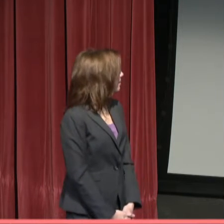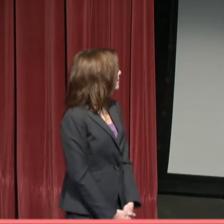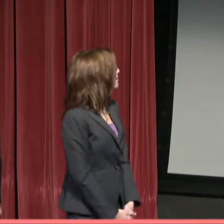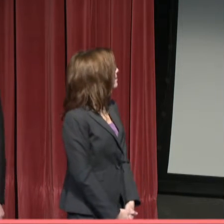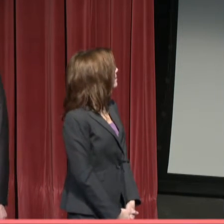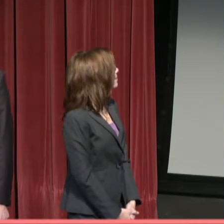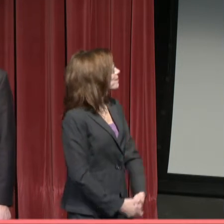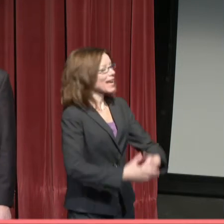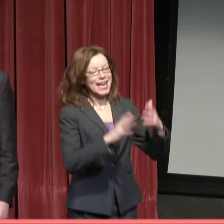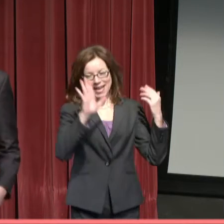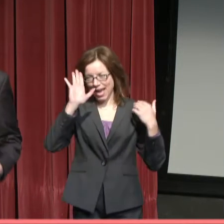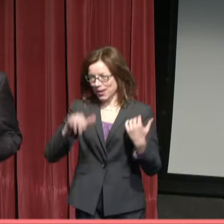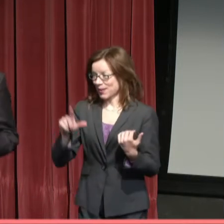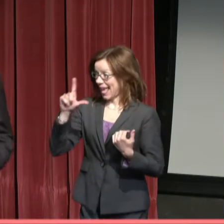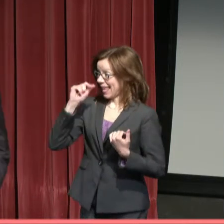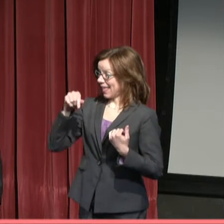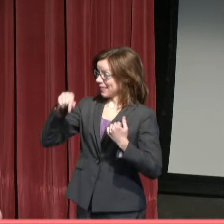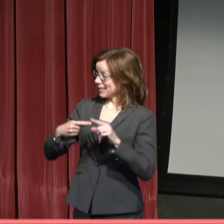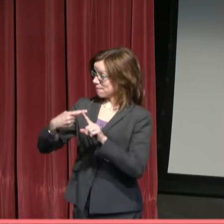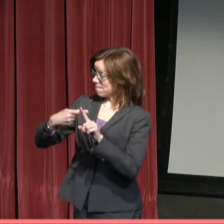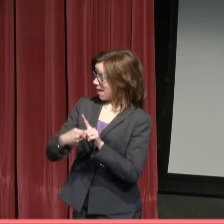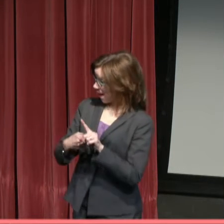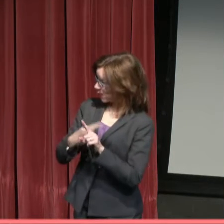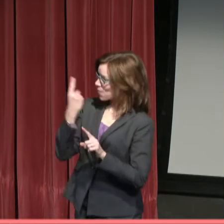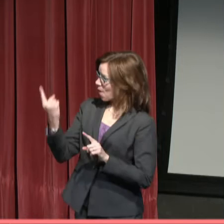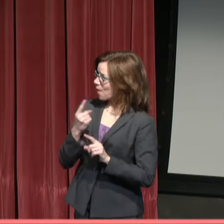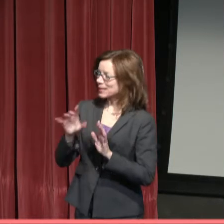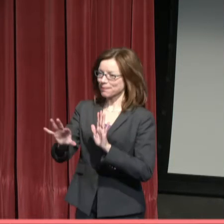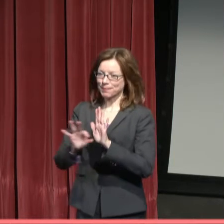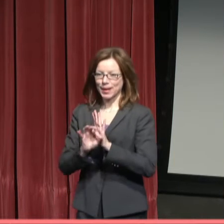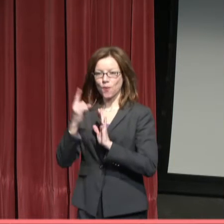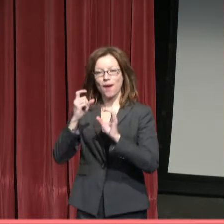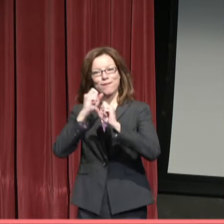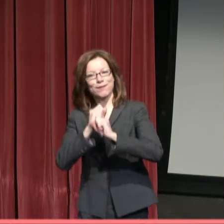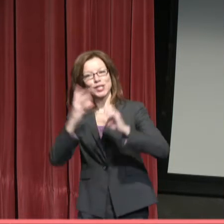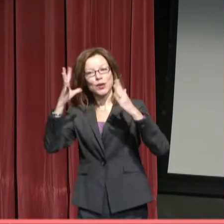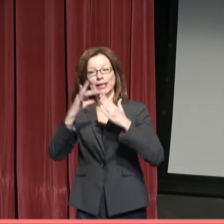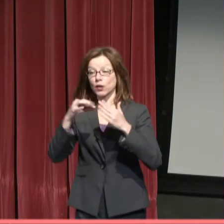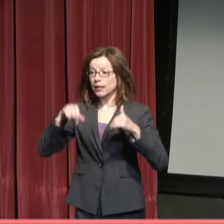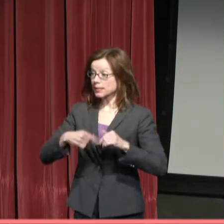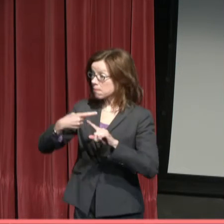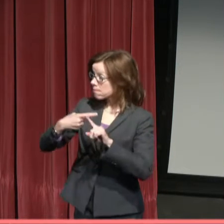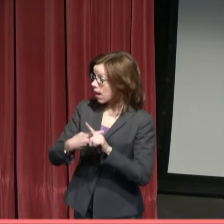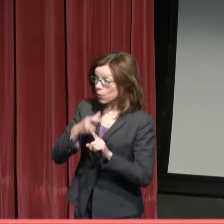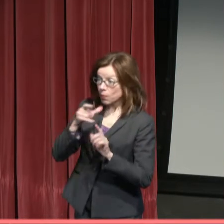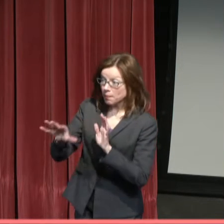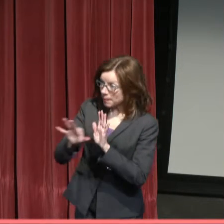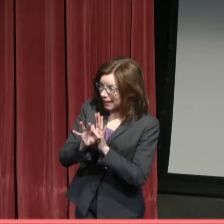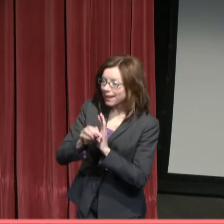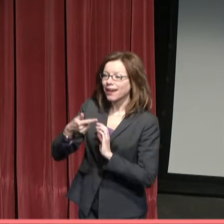This month at Gallaudet, you have a visionary leader for each month and this month's leader is Glenn Anderson,